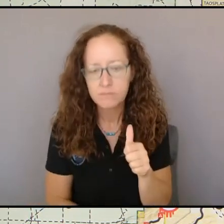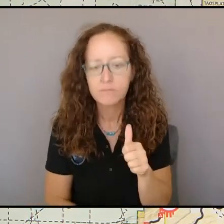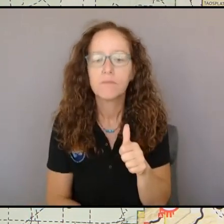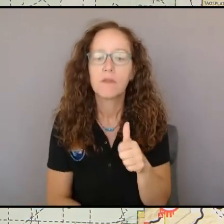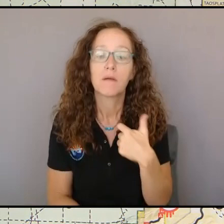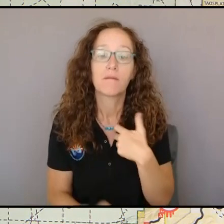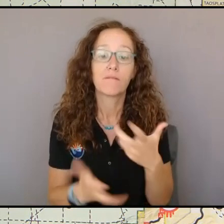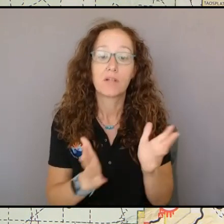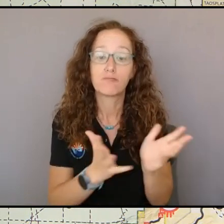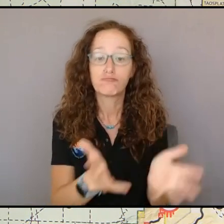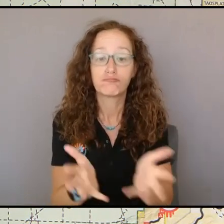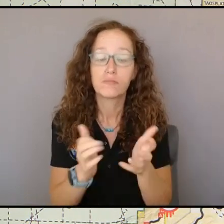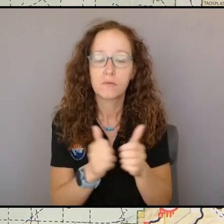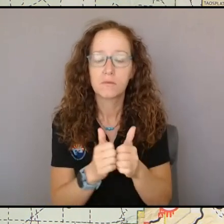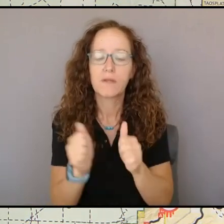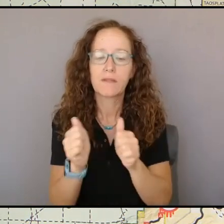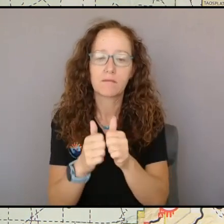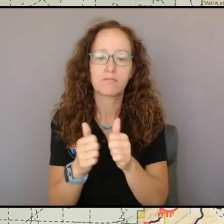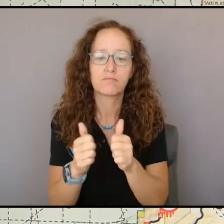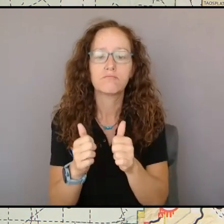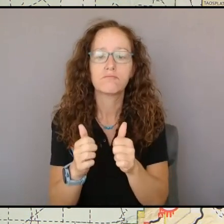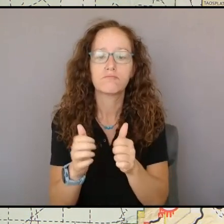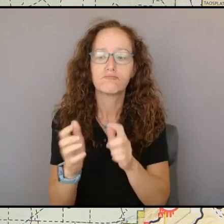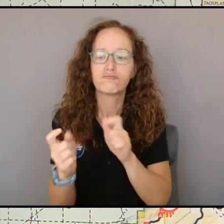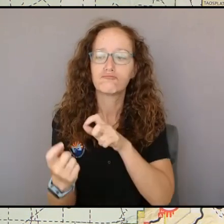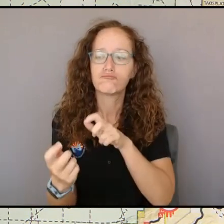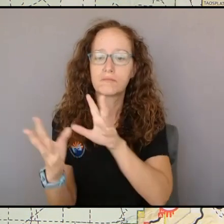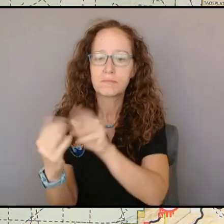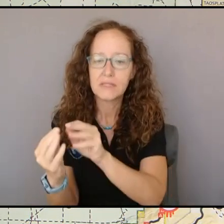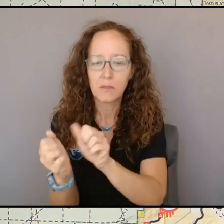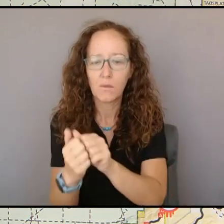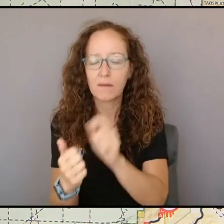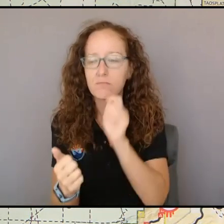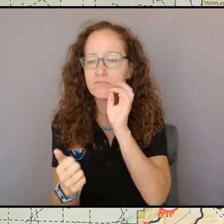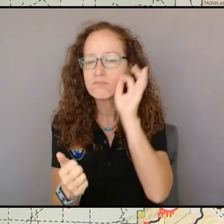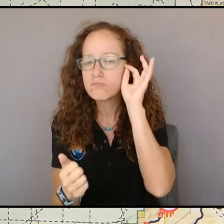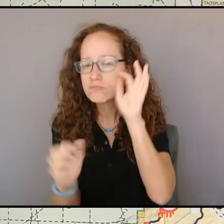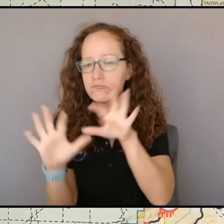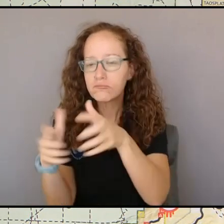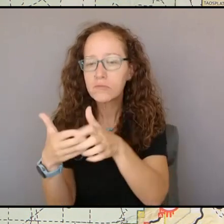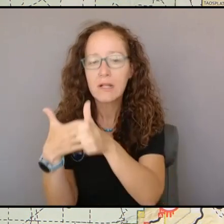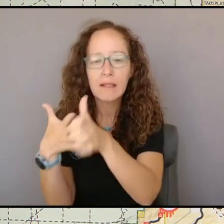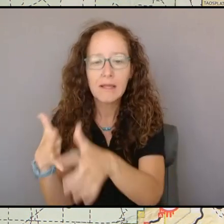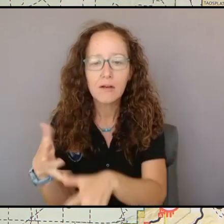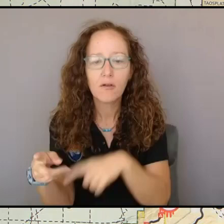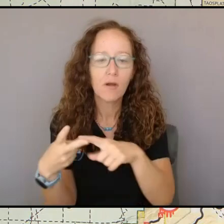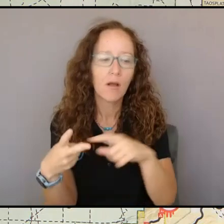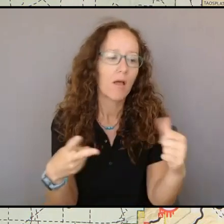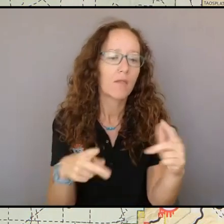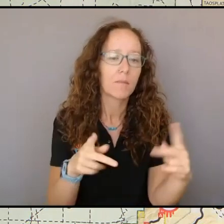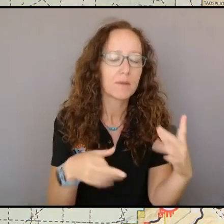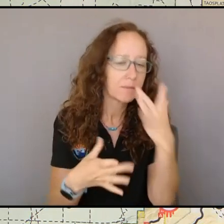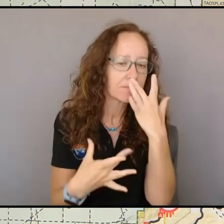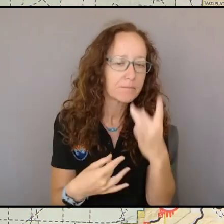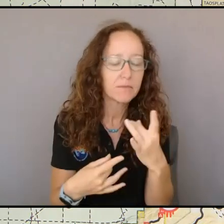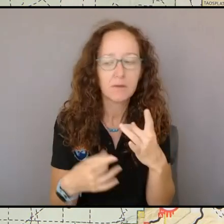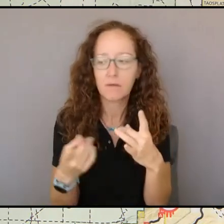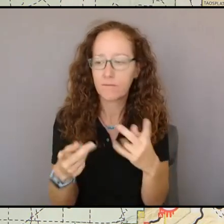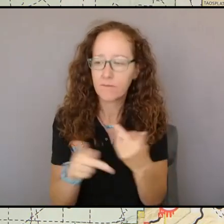other stakeholders in there on the right process. So, I feel like we have identified that and are doing good work